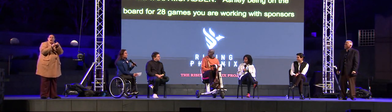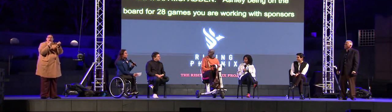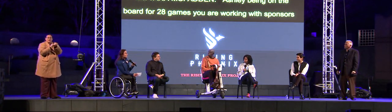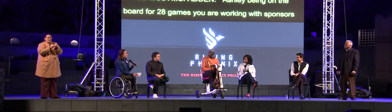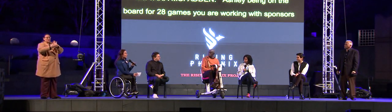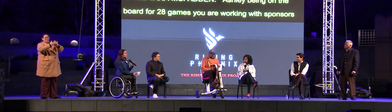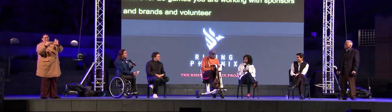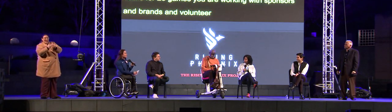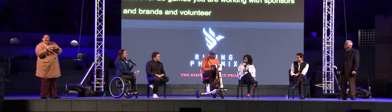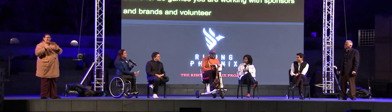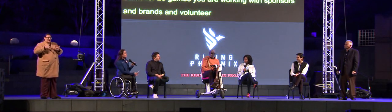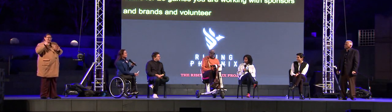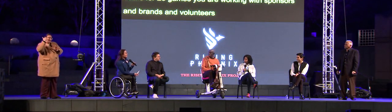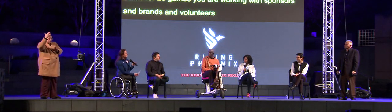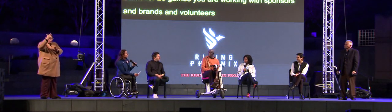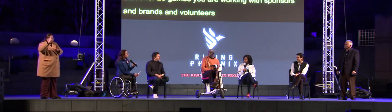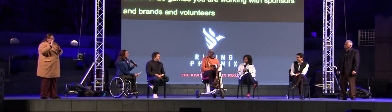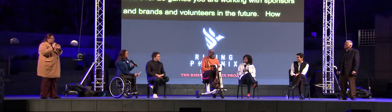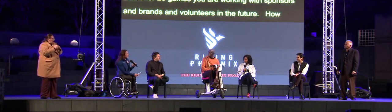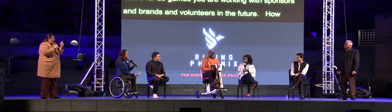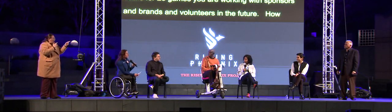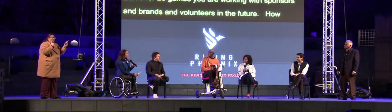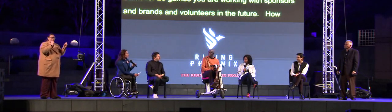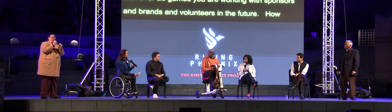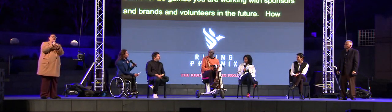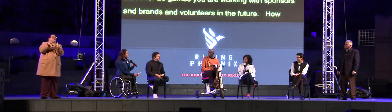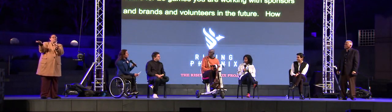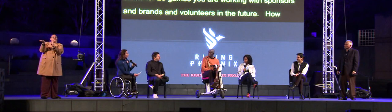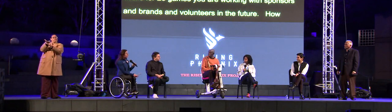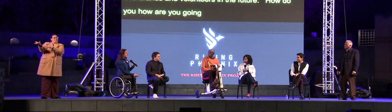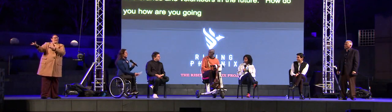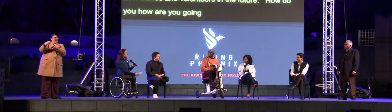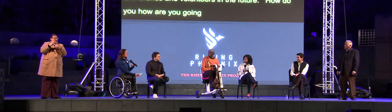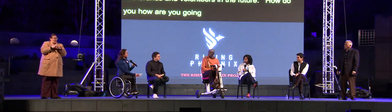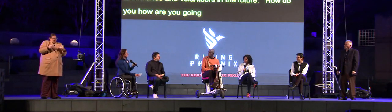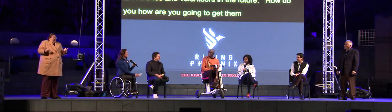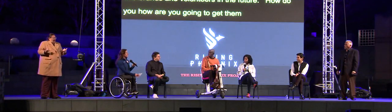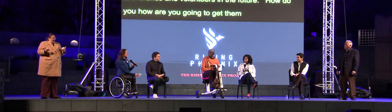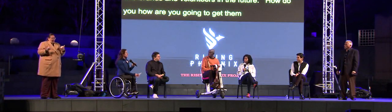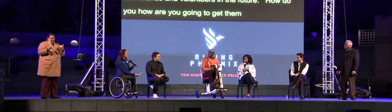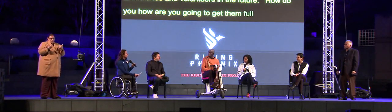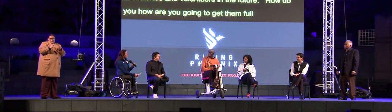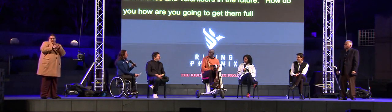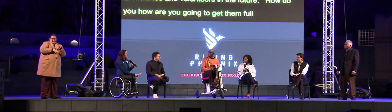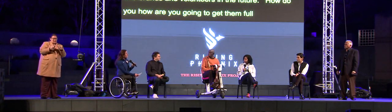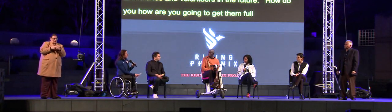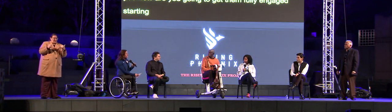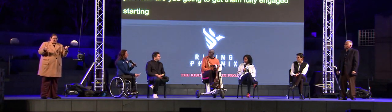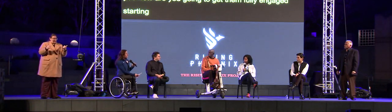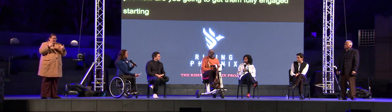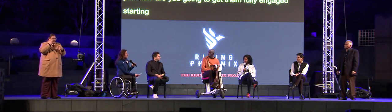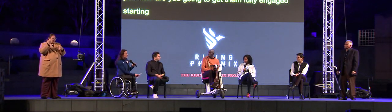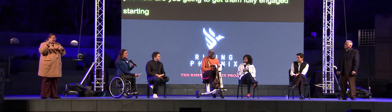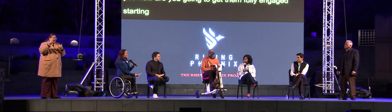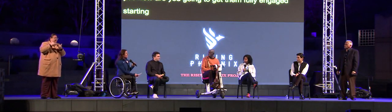in the future. How are you going to get them fully engaged, starting now, essentially? Because it's going to be in the next two sleeps